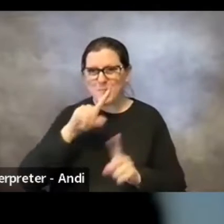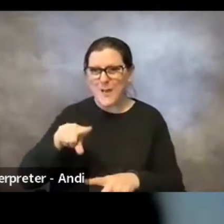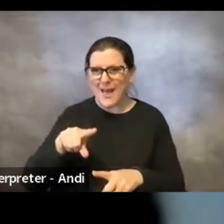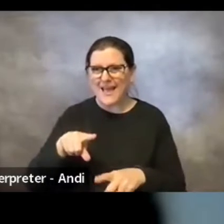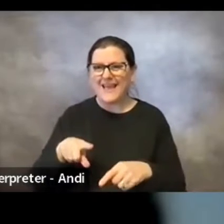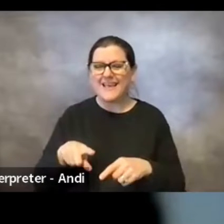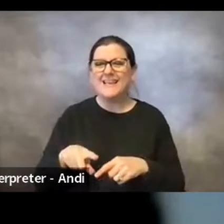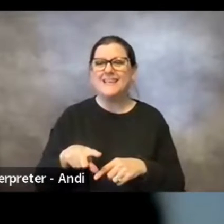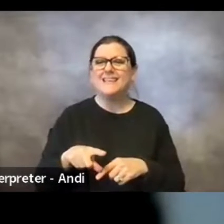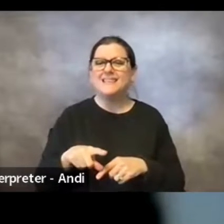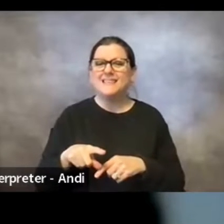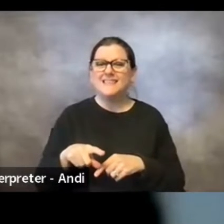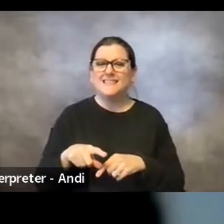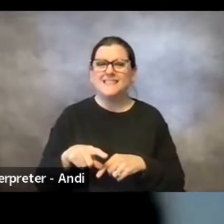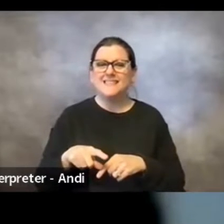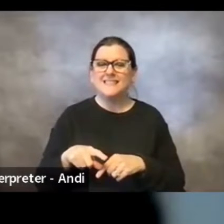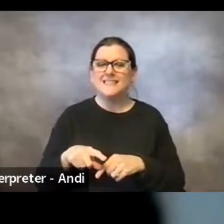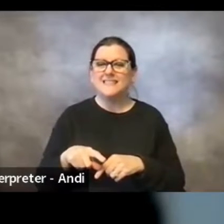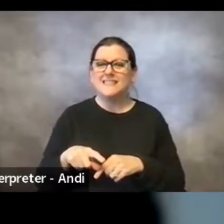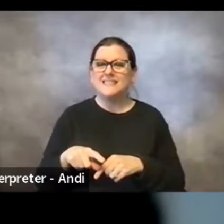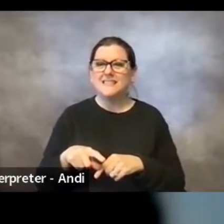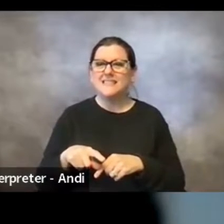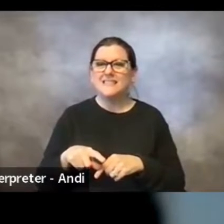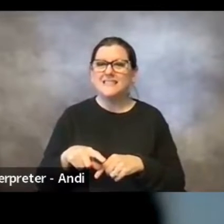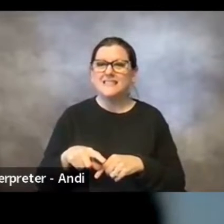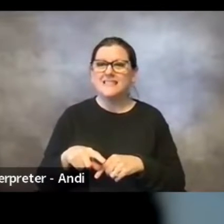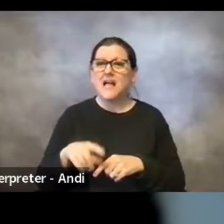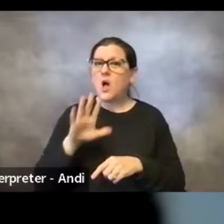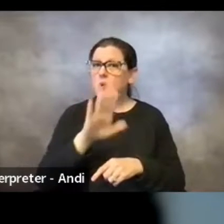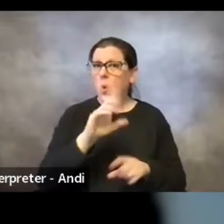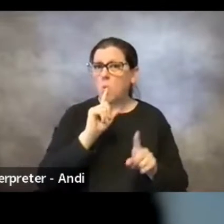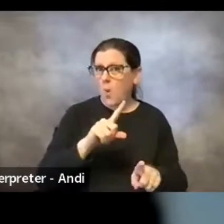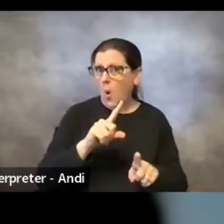question is, where will people be able to find this report? Once it's completed?